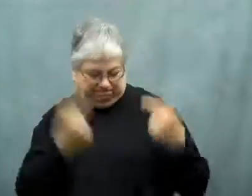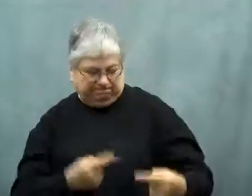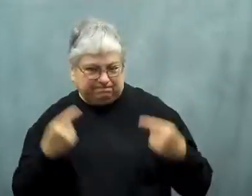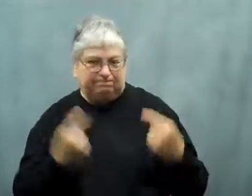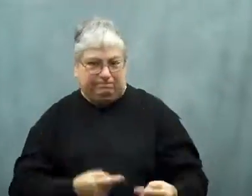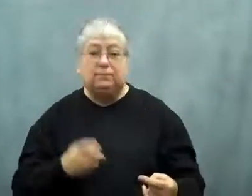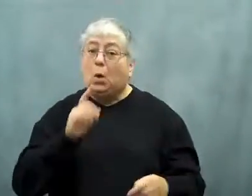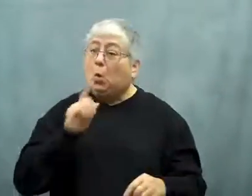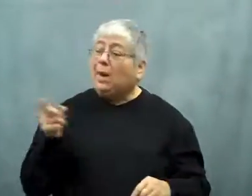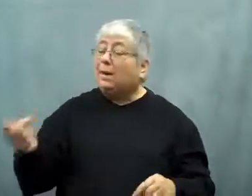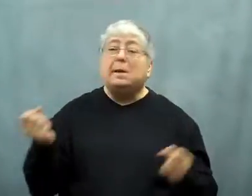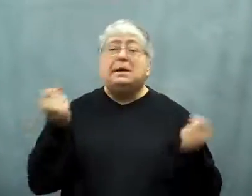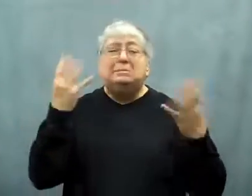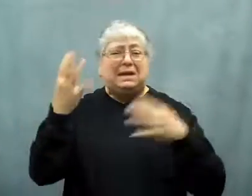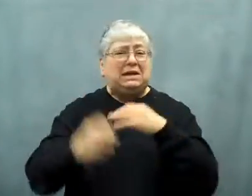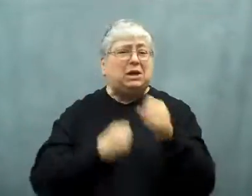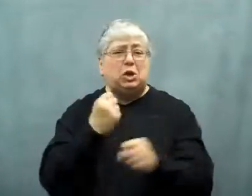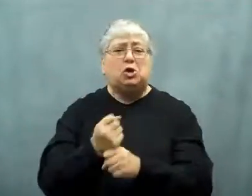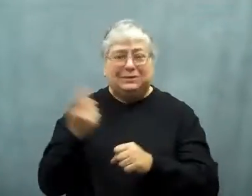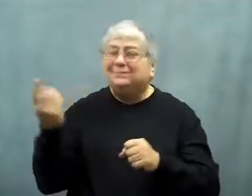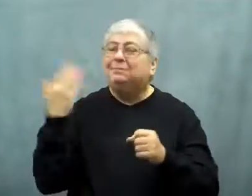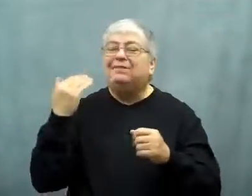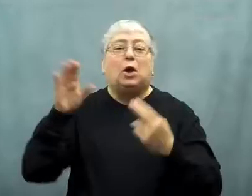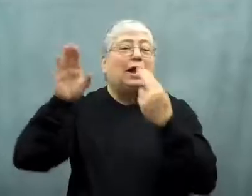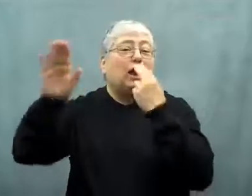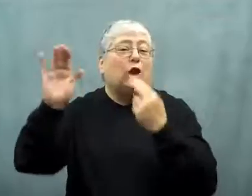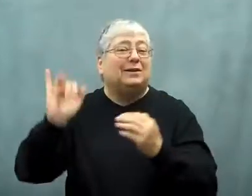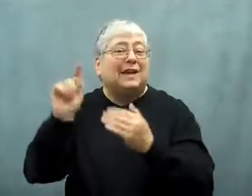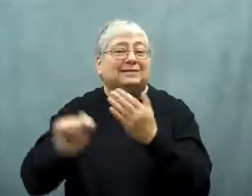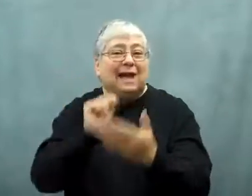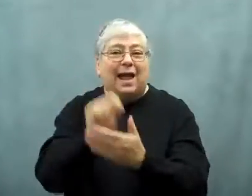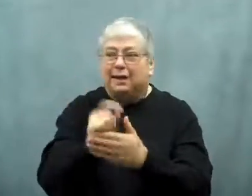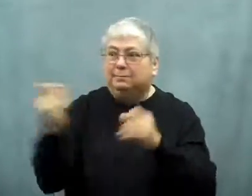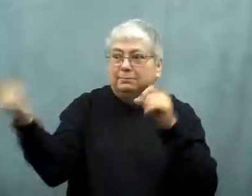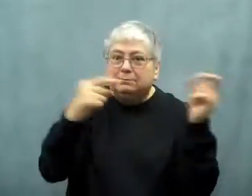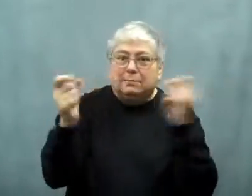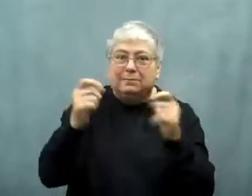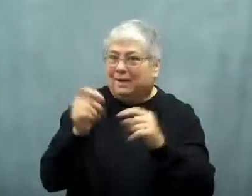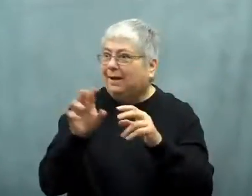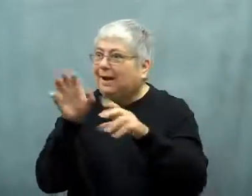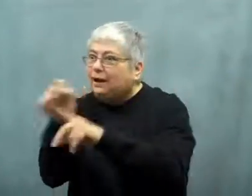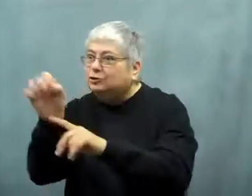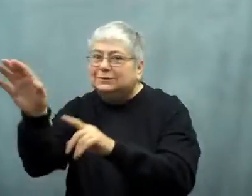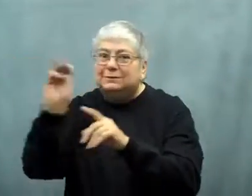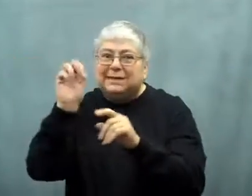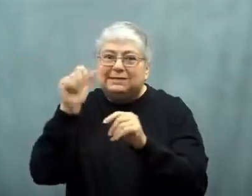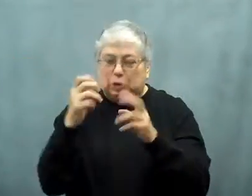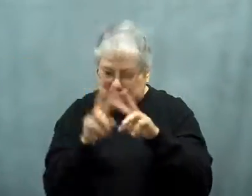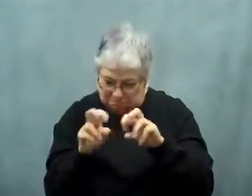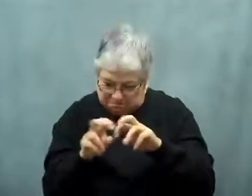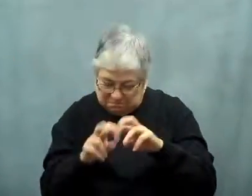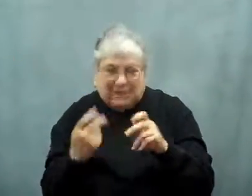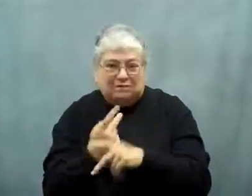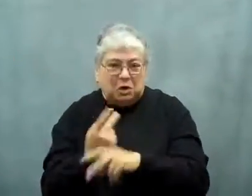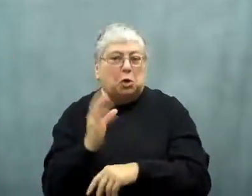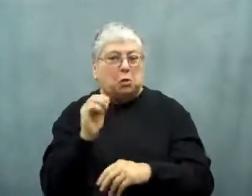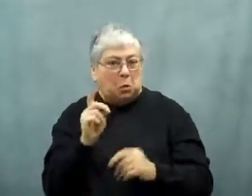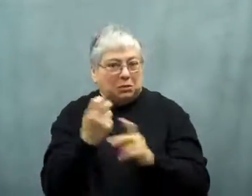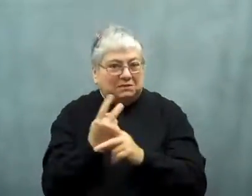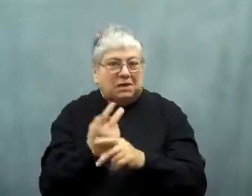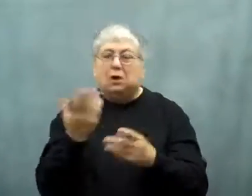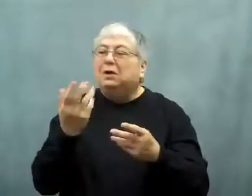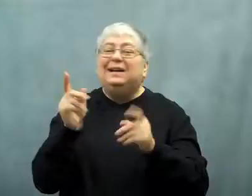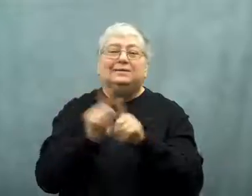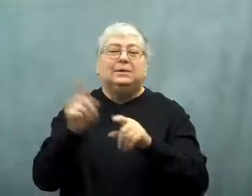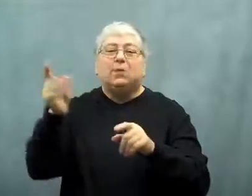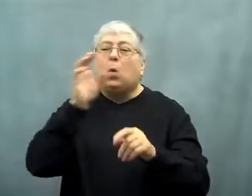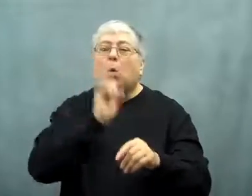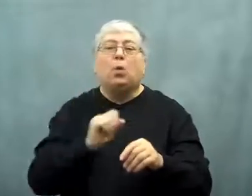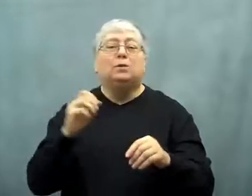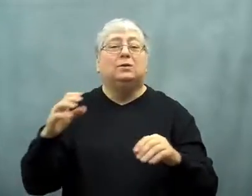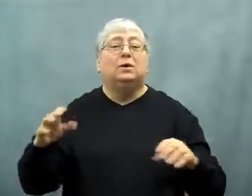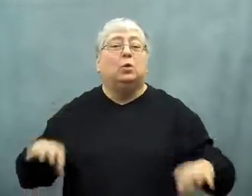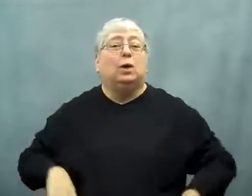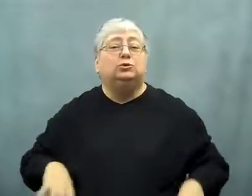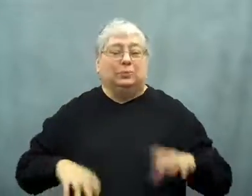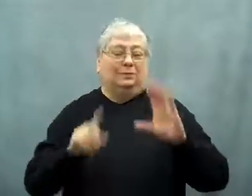They worked on it. For many years,